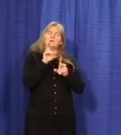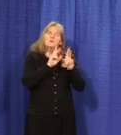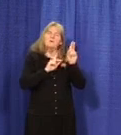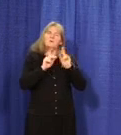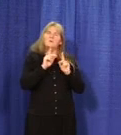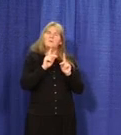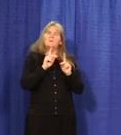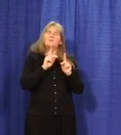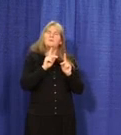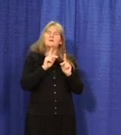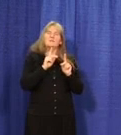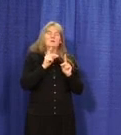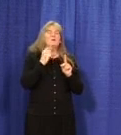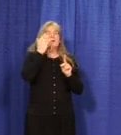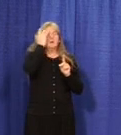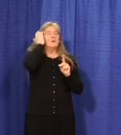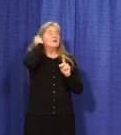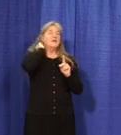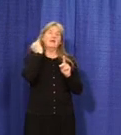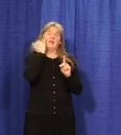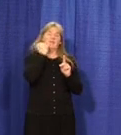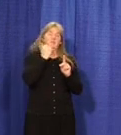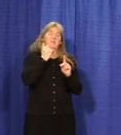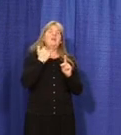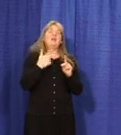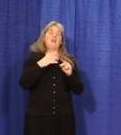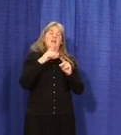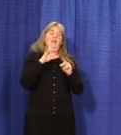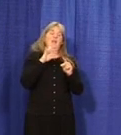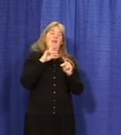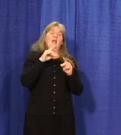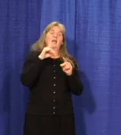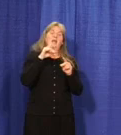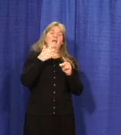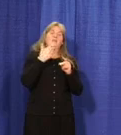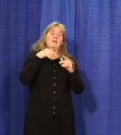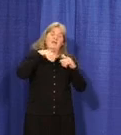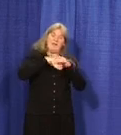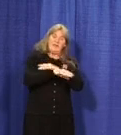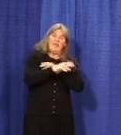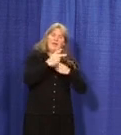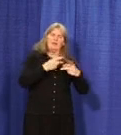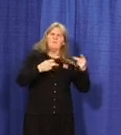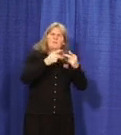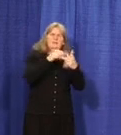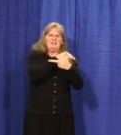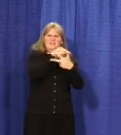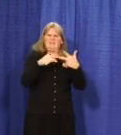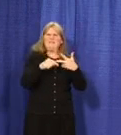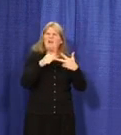locations listed on the website. The motel and the two stores. But remember that our advice is